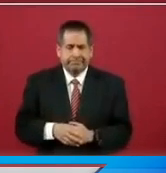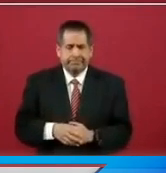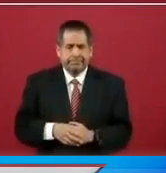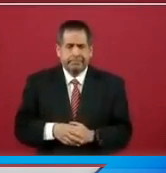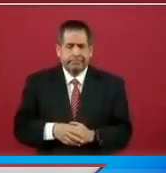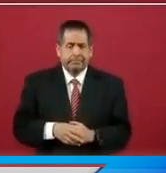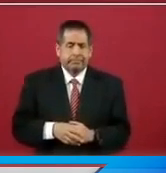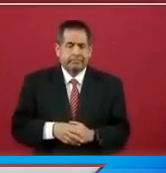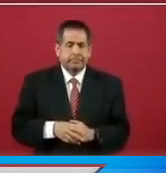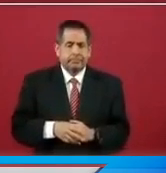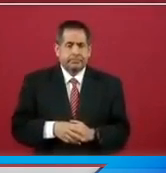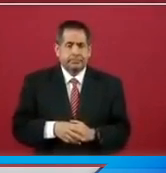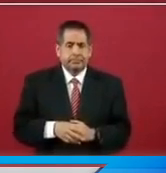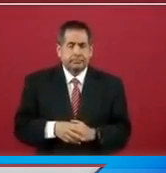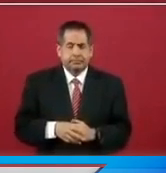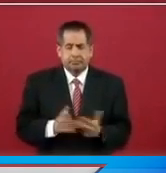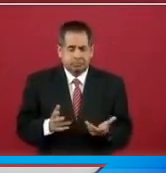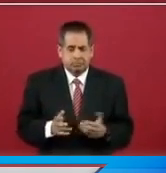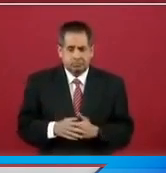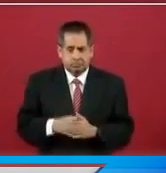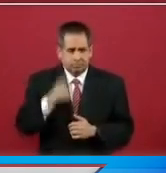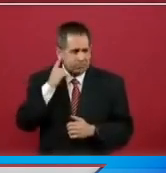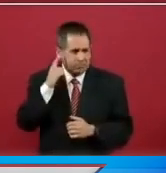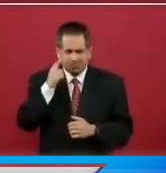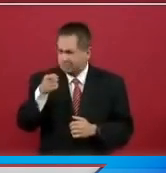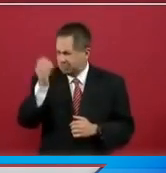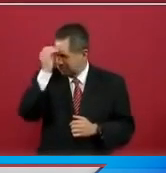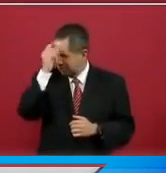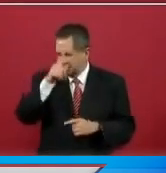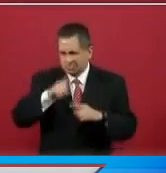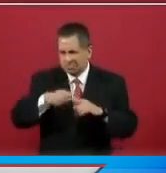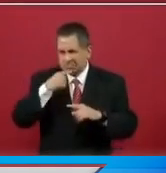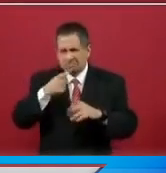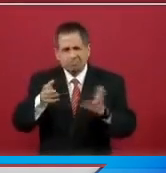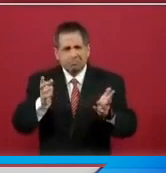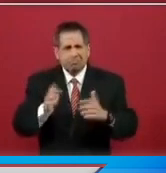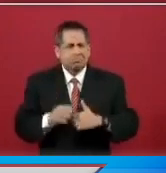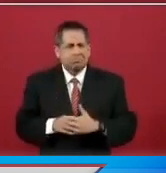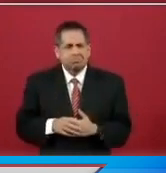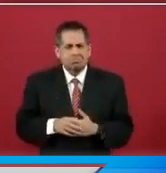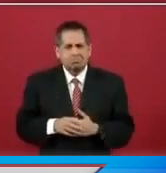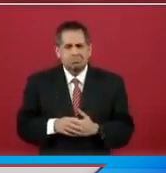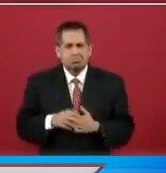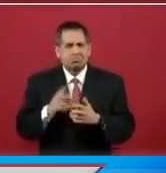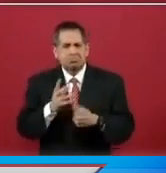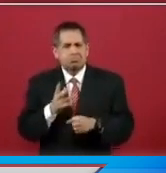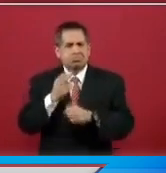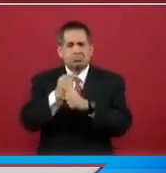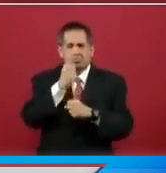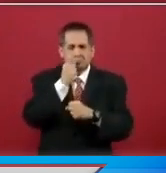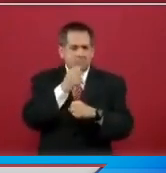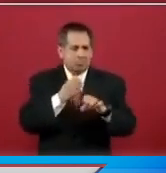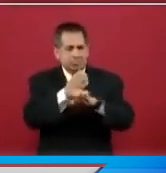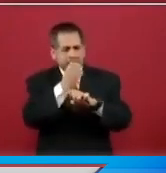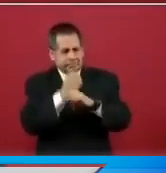with the moderate use of violence, always respecting human rights The members of the Board of Political Coordination of the Senate